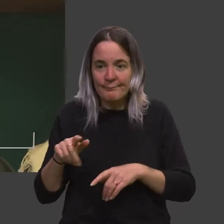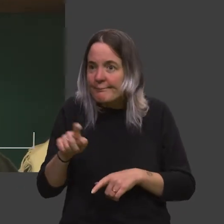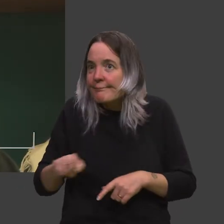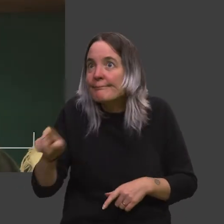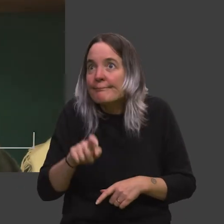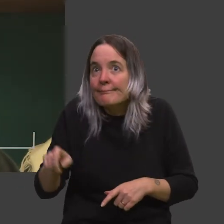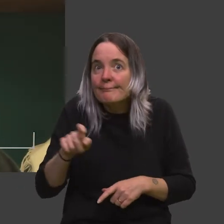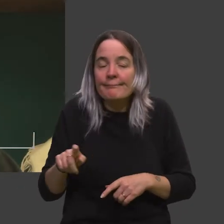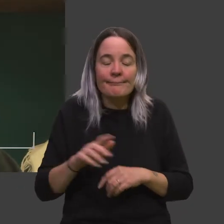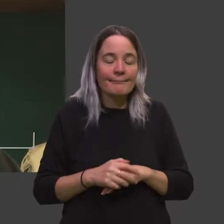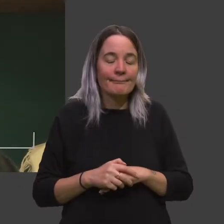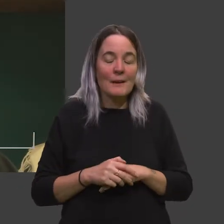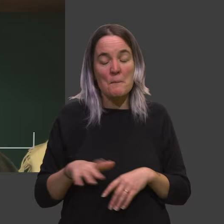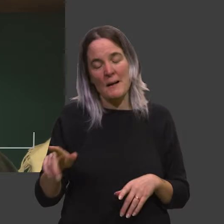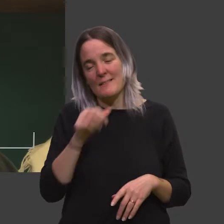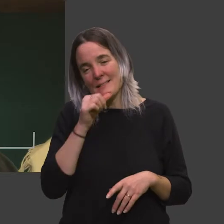But it's nice to have some company.